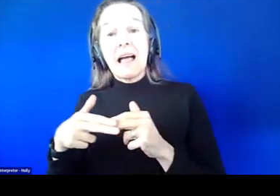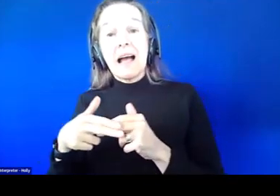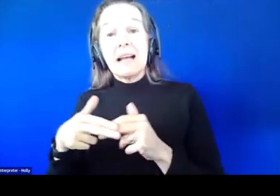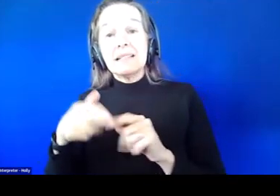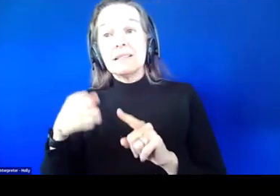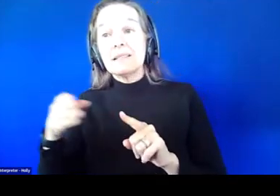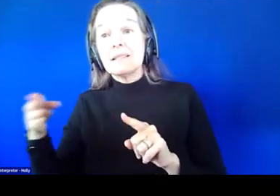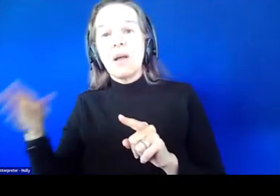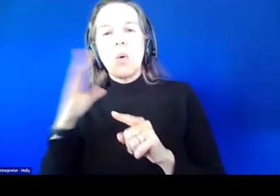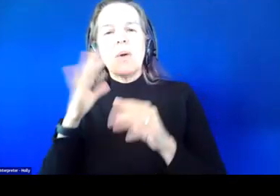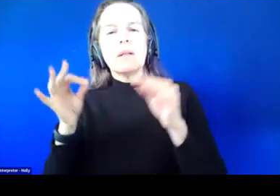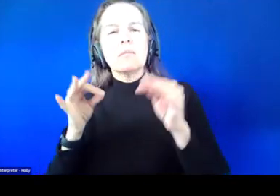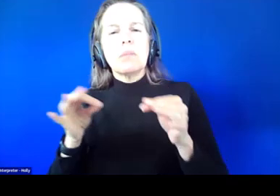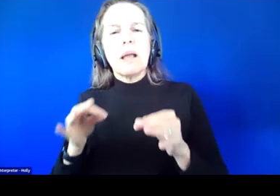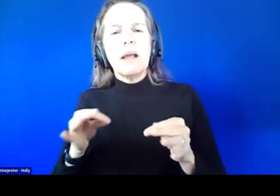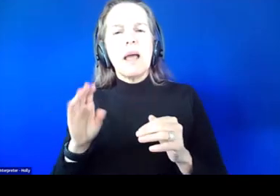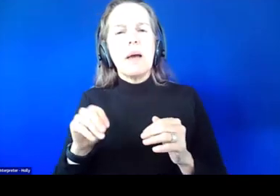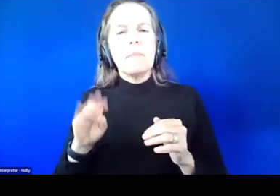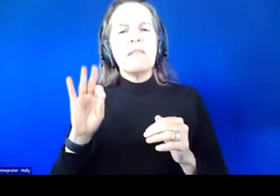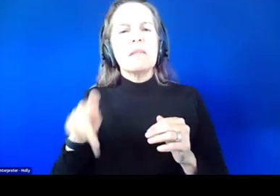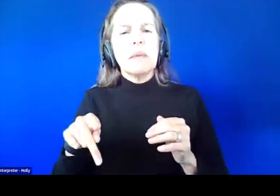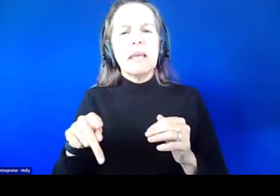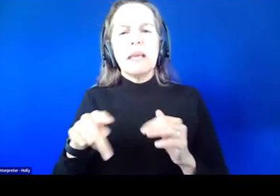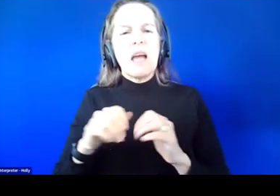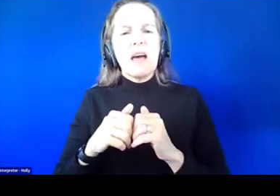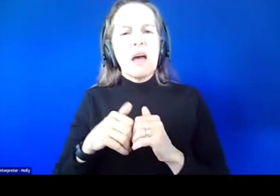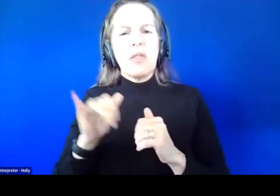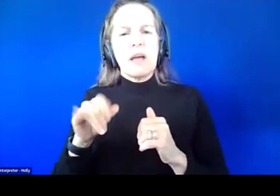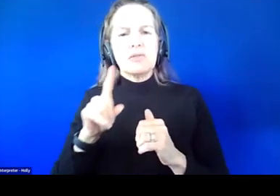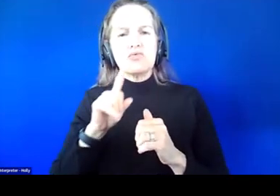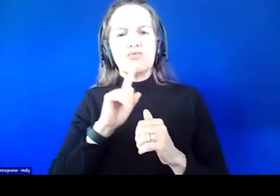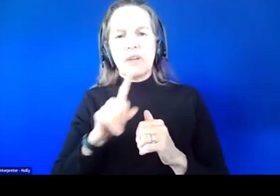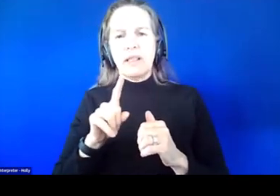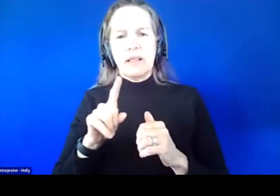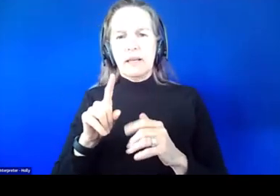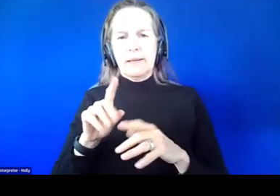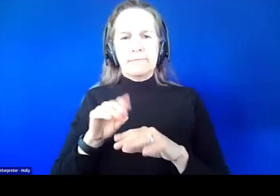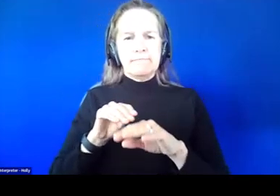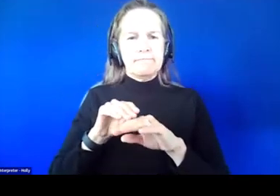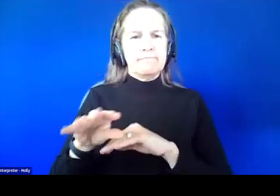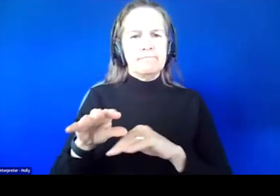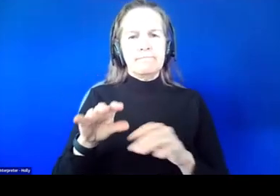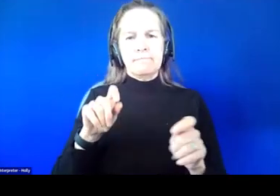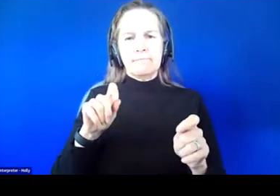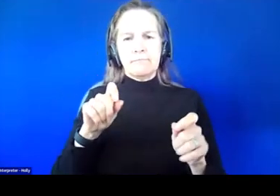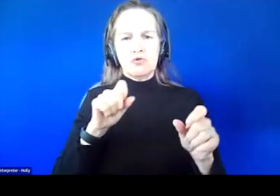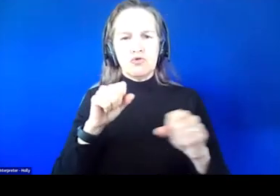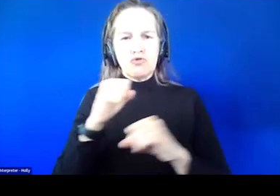how MFP has really informed some of our strategies out of the nursing facility and into home